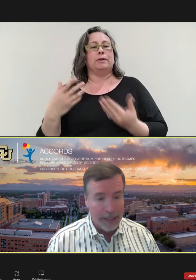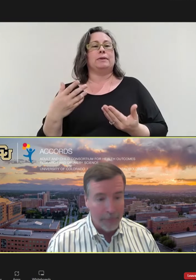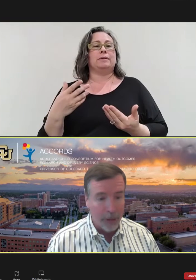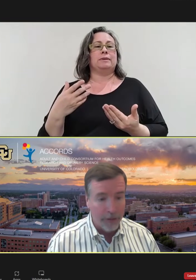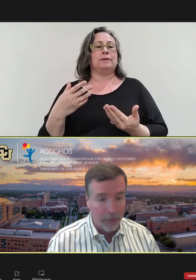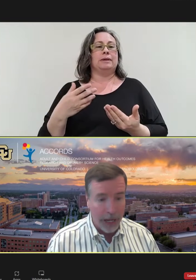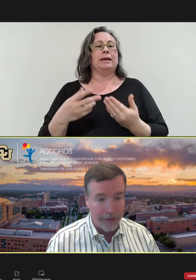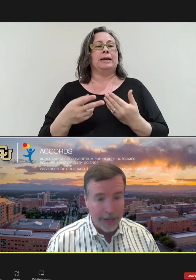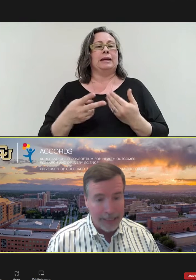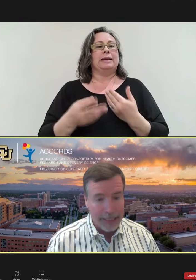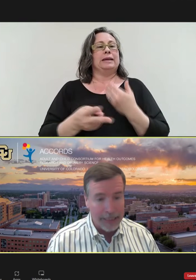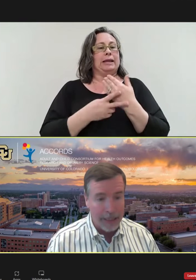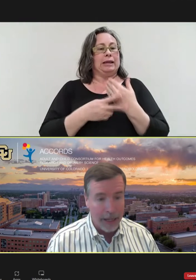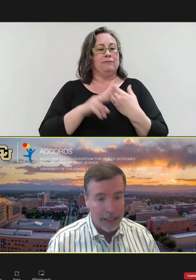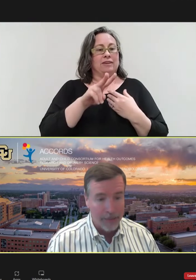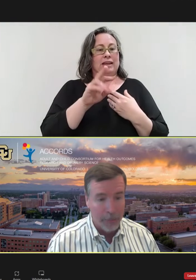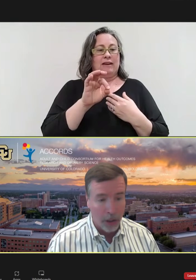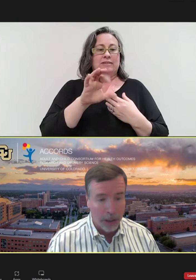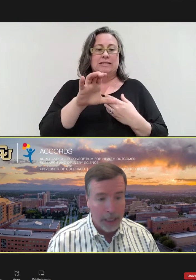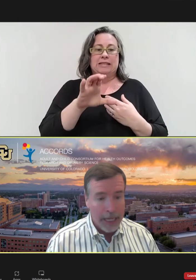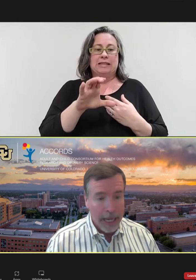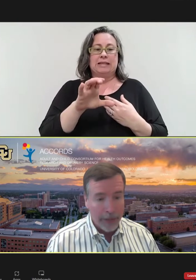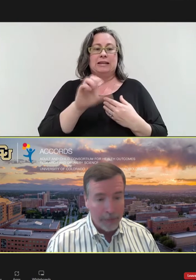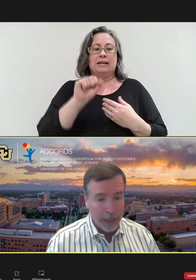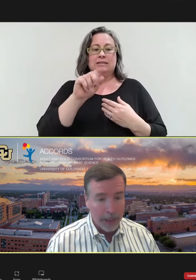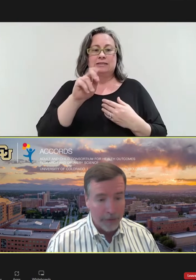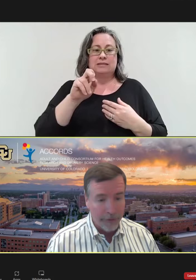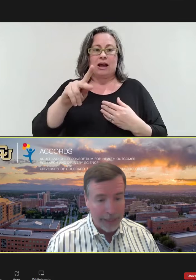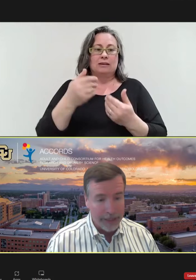separate from private vaccine stock is a burden. And then billing for vaccine